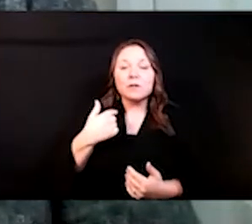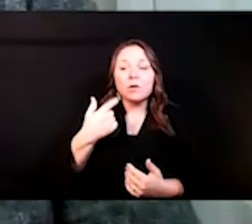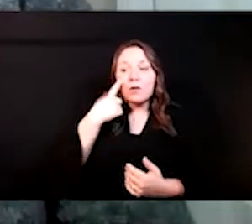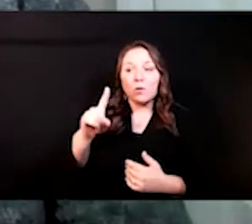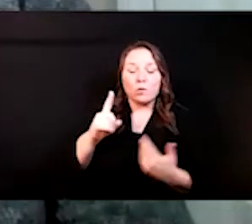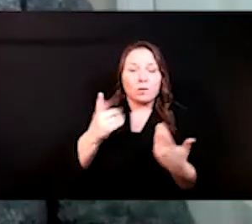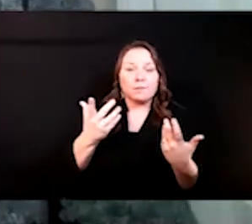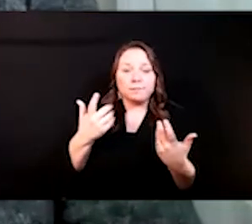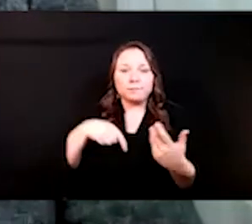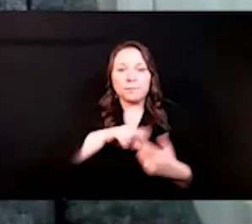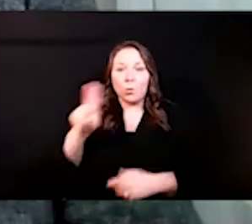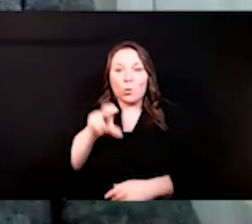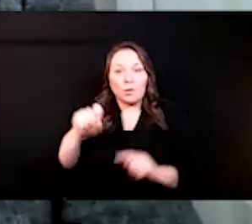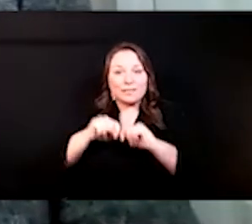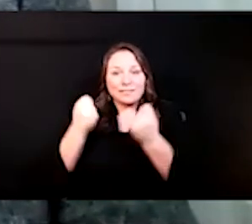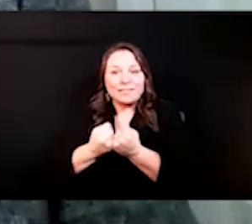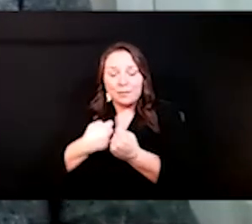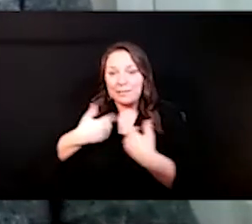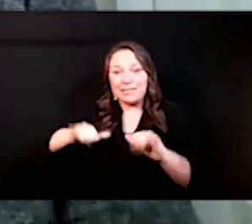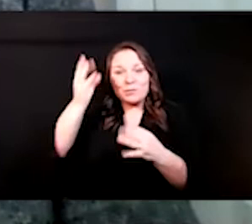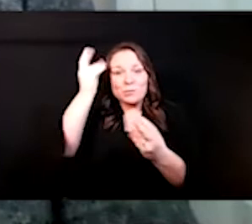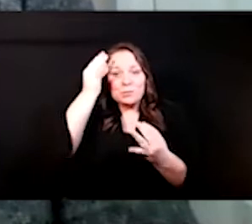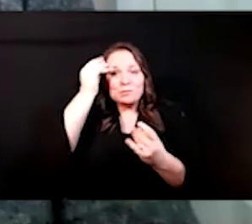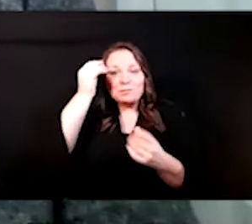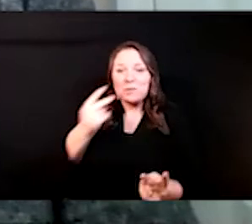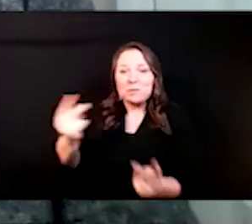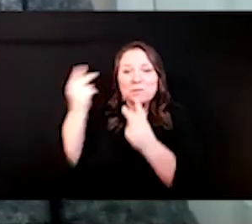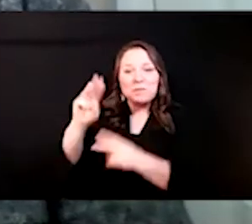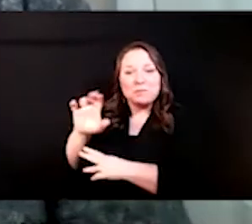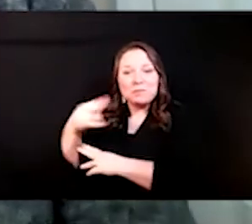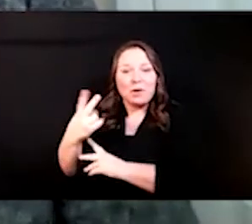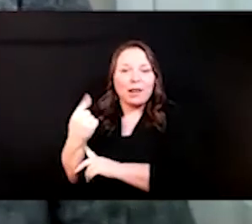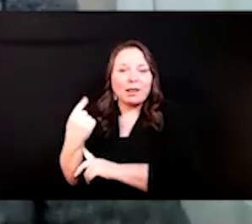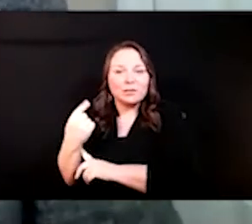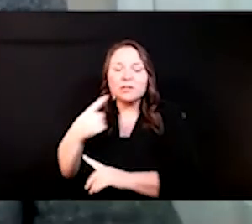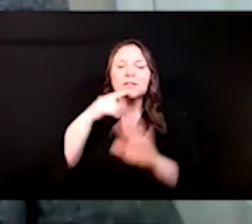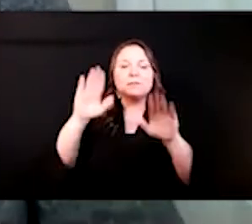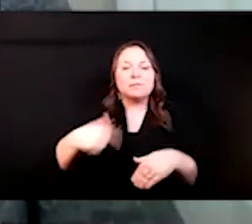PARTICULARLY FOR THE REST OF OUR U.S. TEAM, I STILL REMEMBER SO CLEARLY BACK IN MARCH OF LAST YEAR SAYING OUR